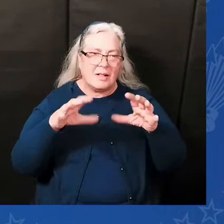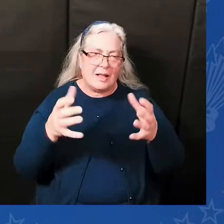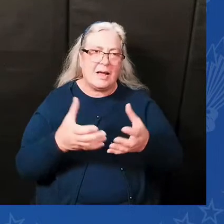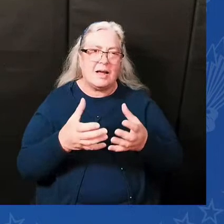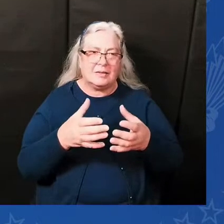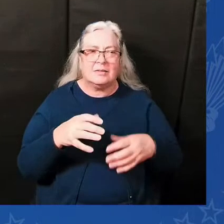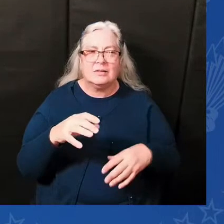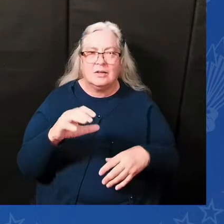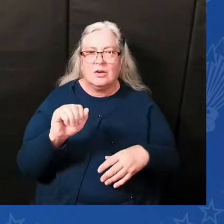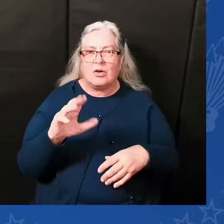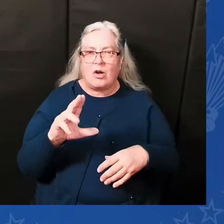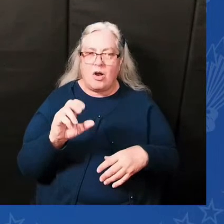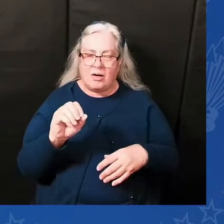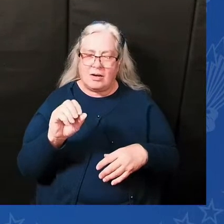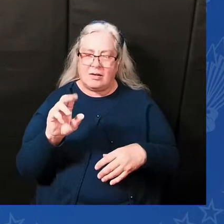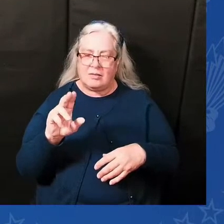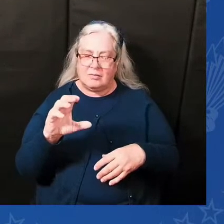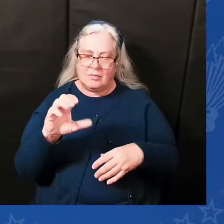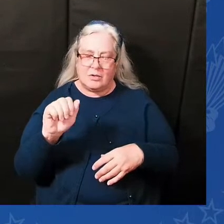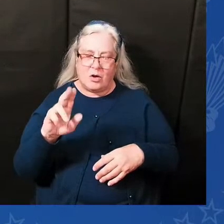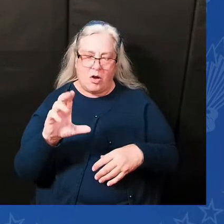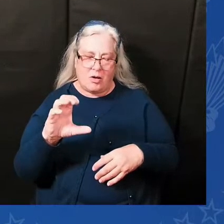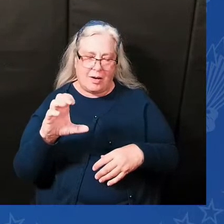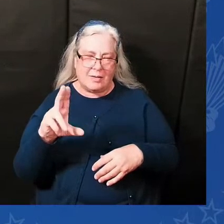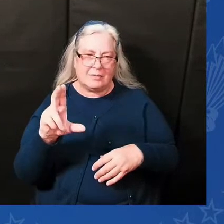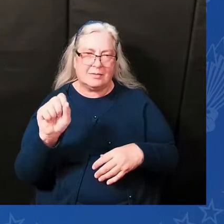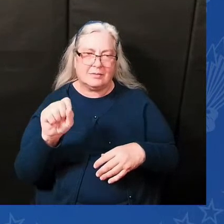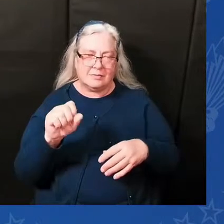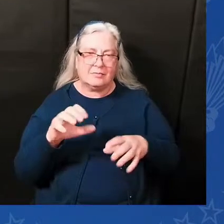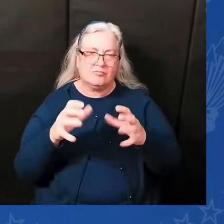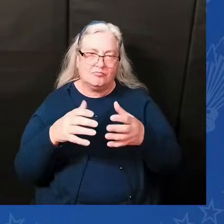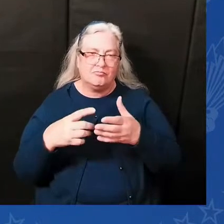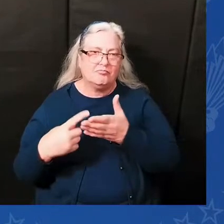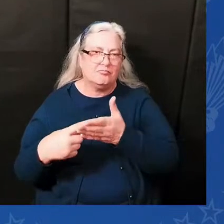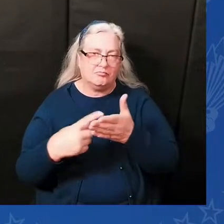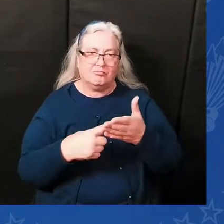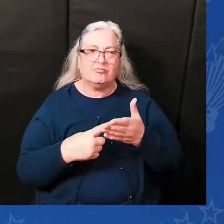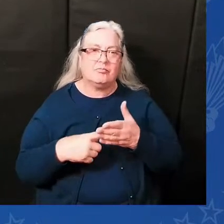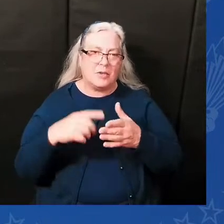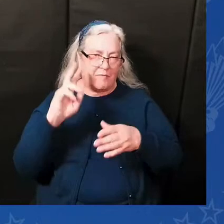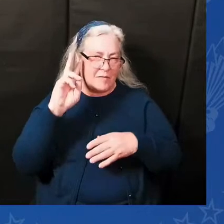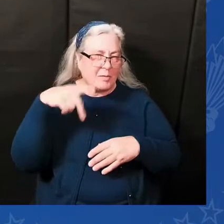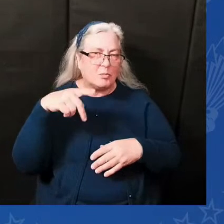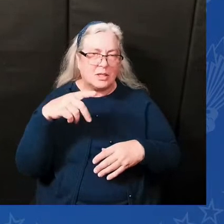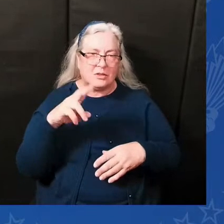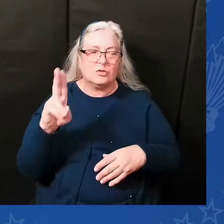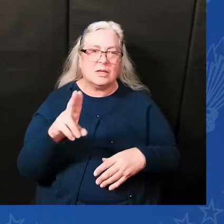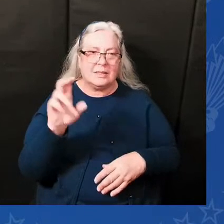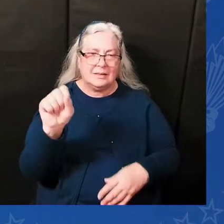until his election as Vice President of the United States, where he continues to advance our issues.